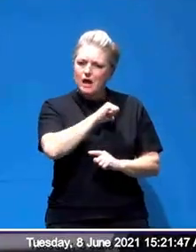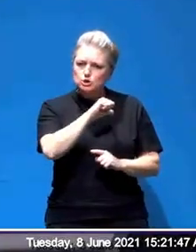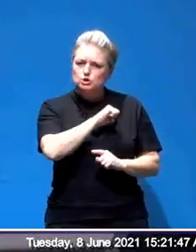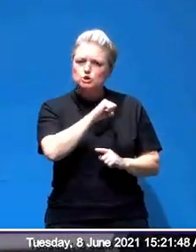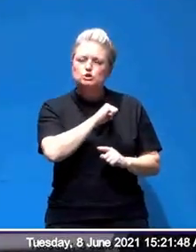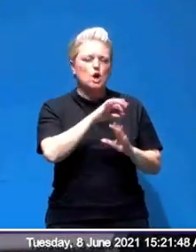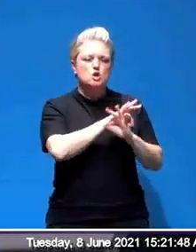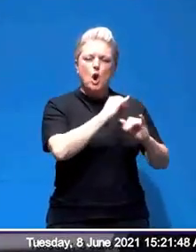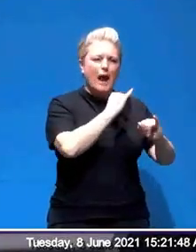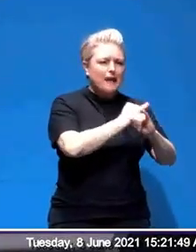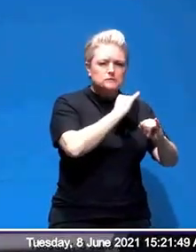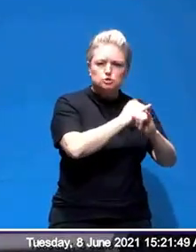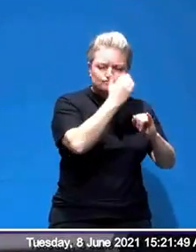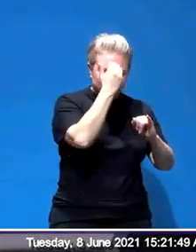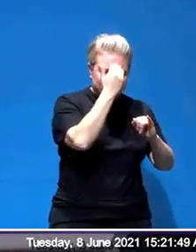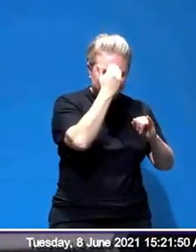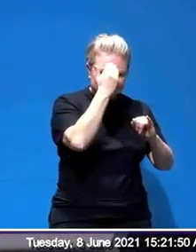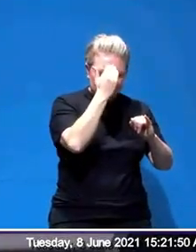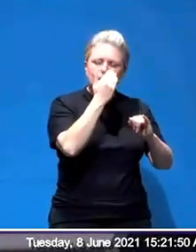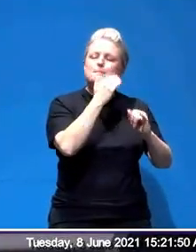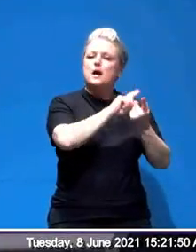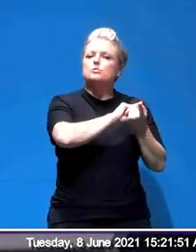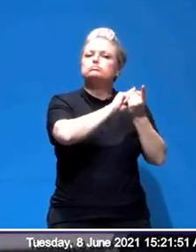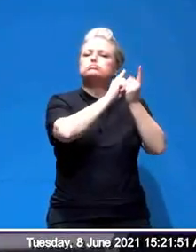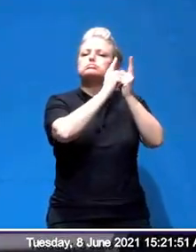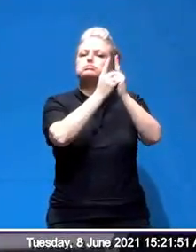hotel model, if you like, but an institutional model where everything was